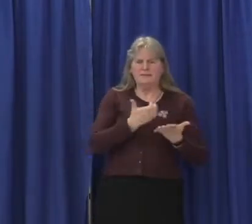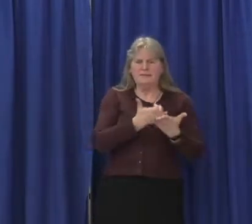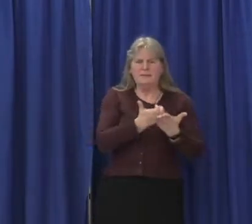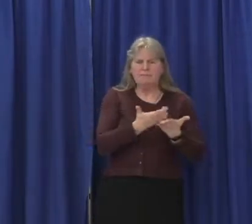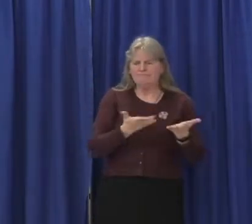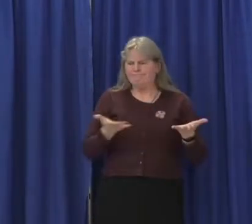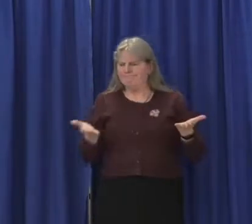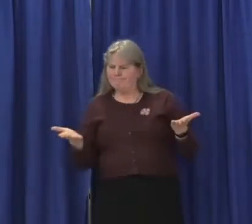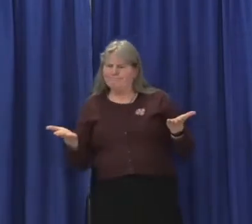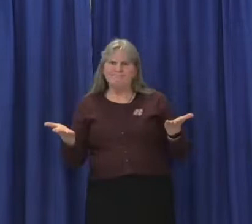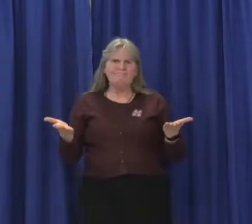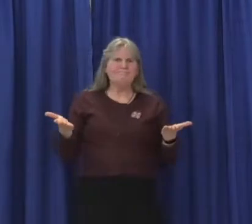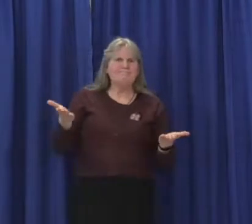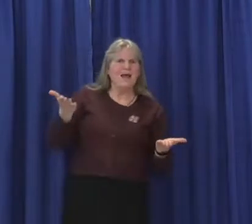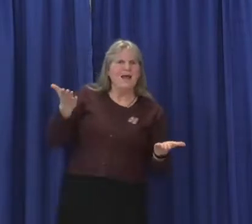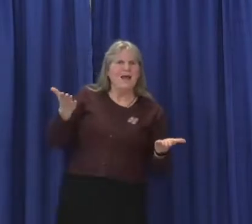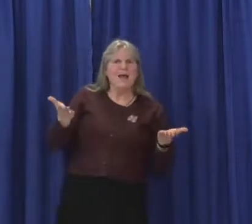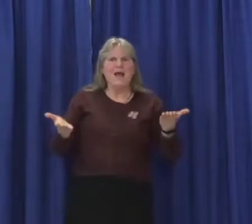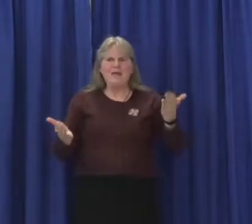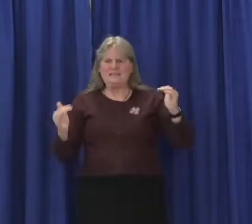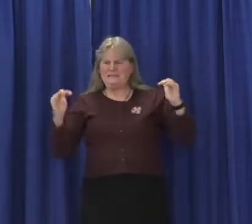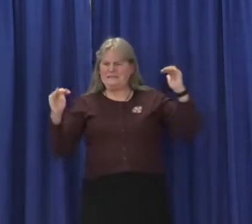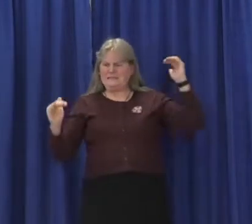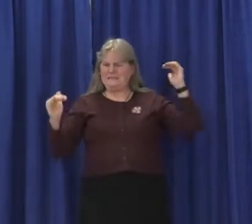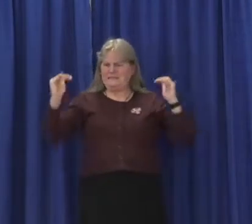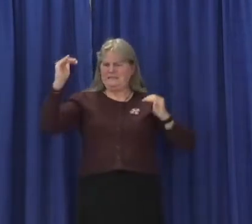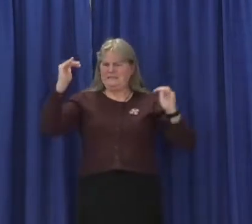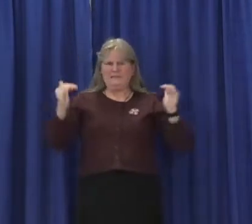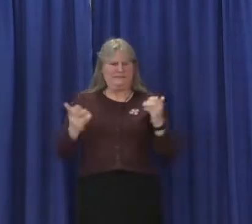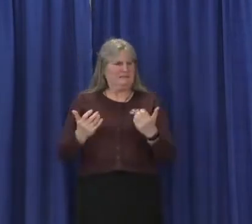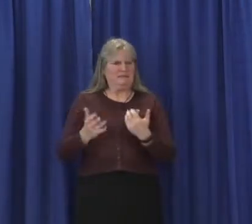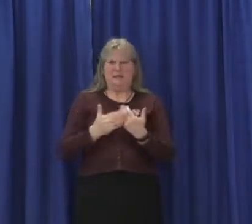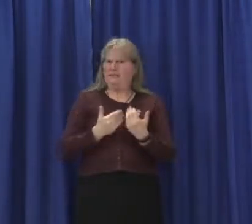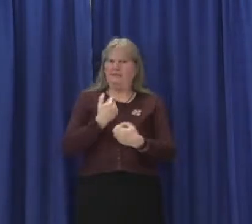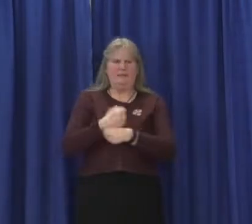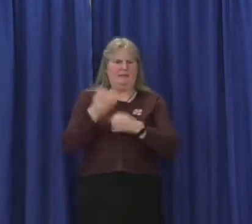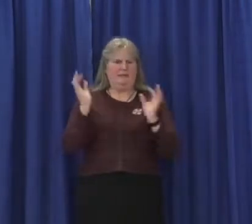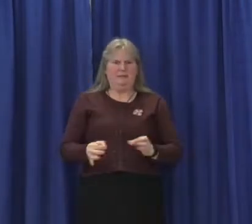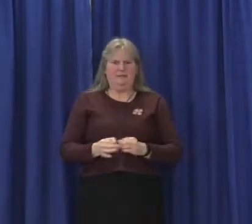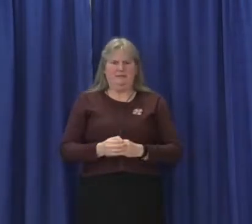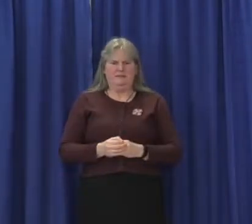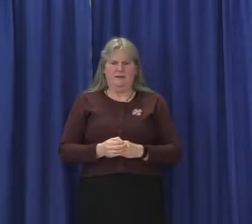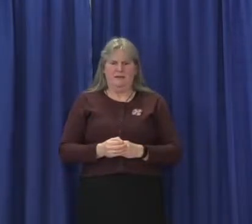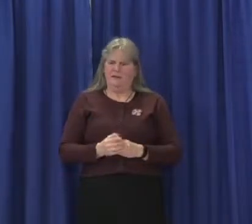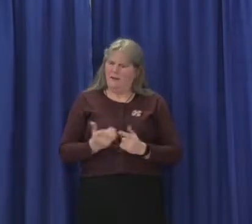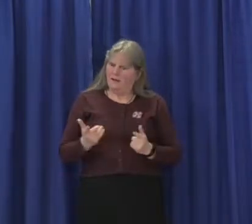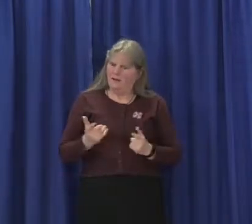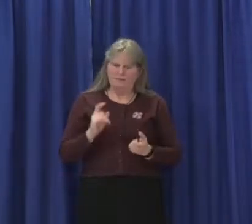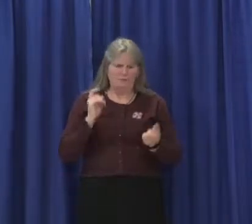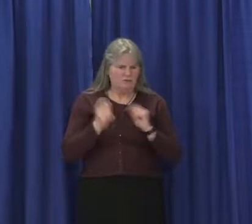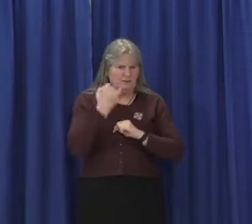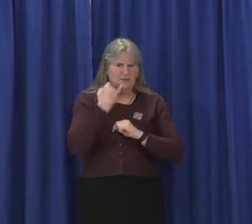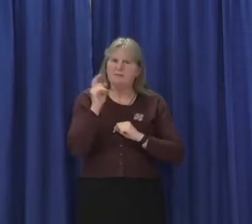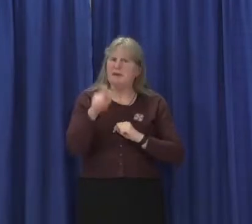It is a balancing act, and it is a tough one that requires us to move quickly and to change as necessary.